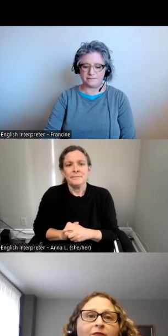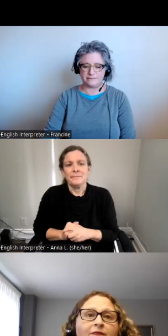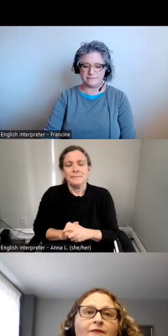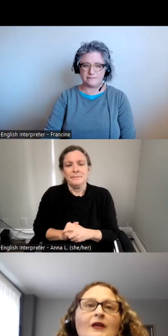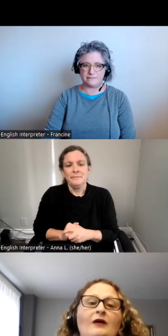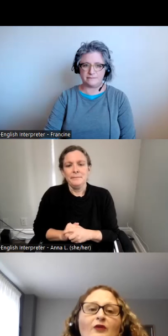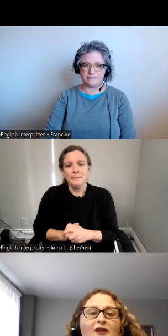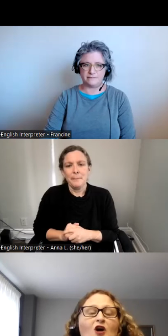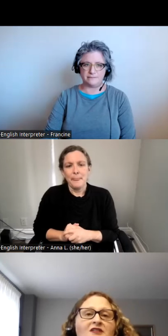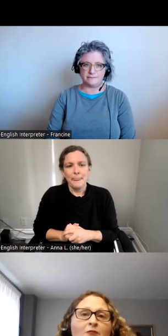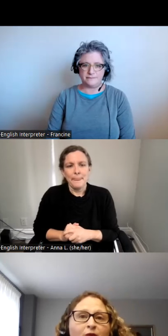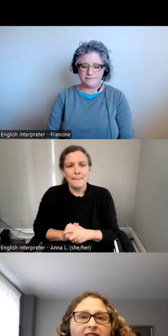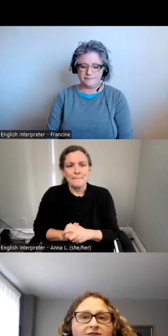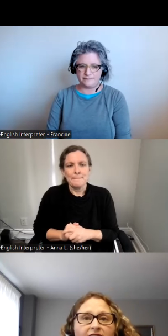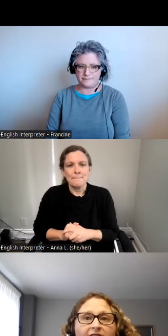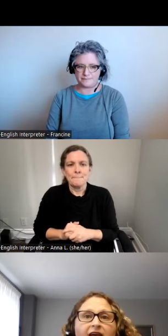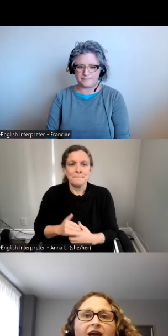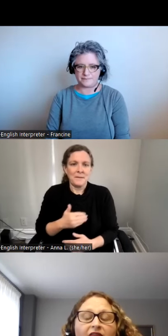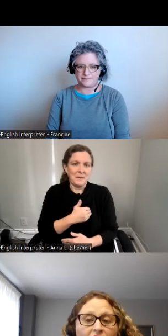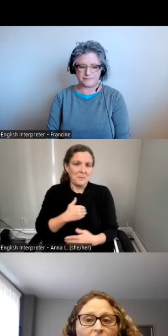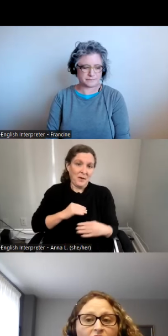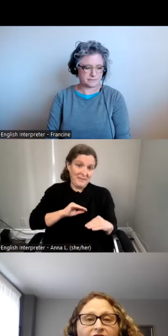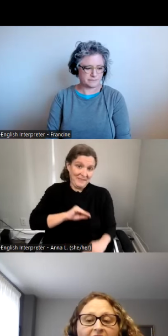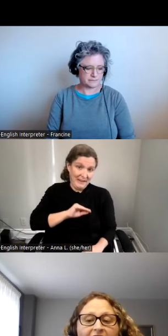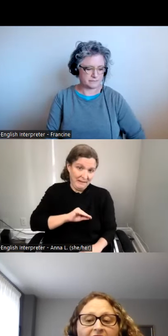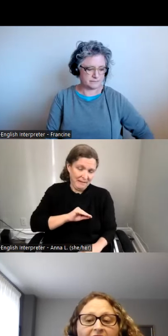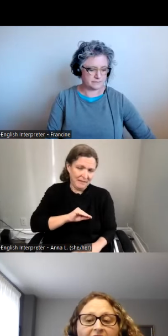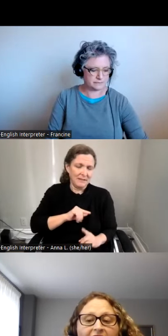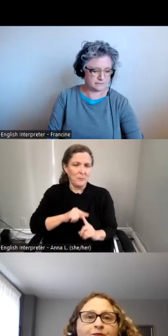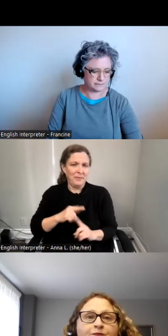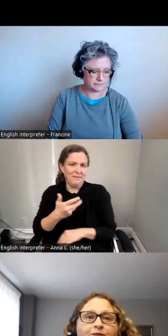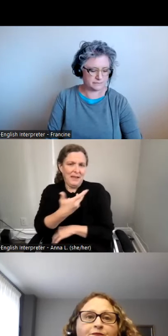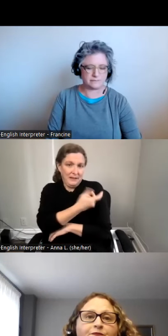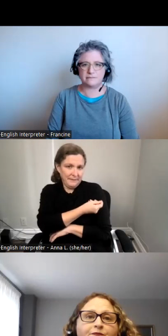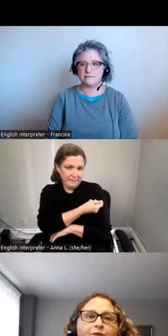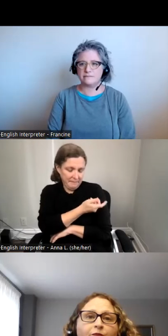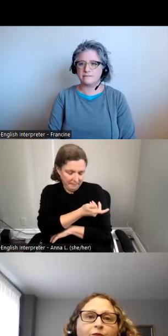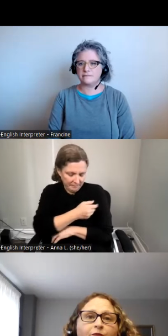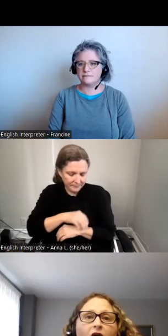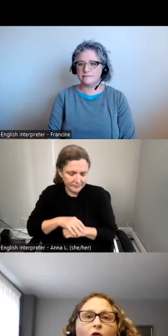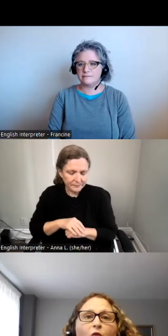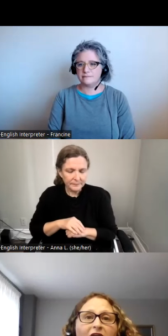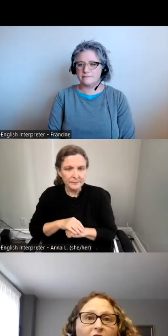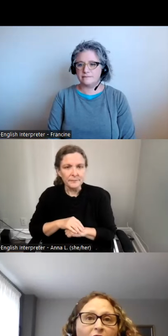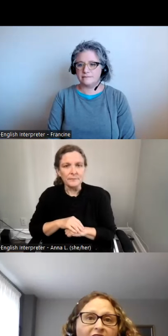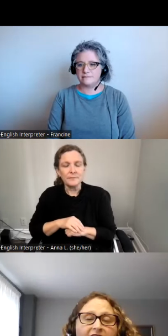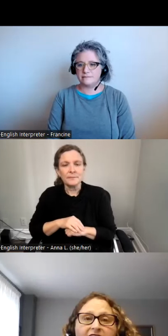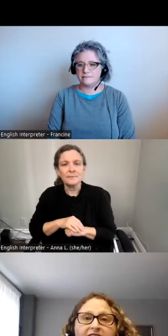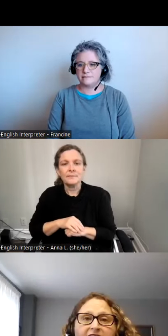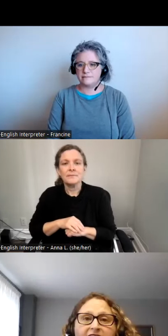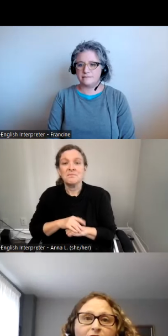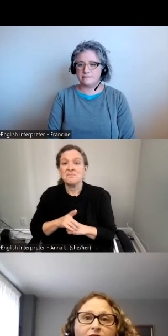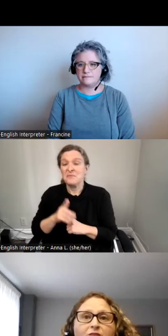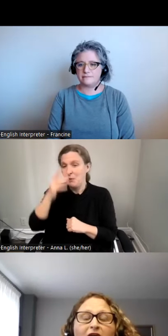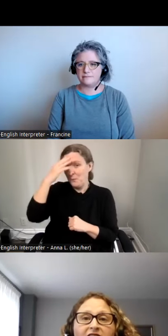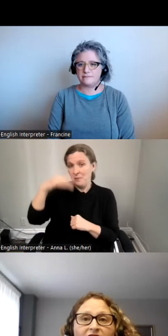following birth for Covid-19. Next slide, please